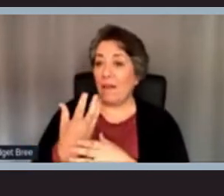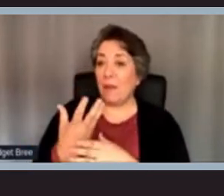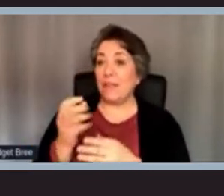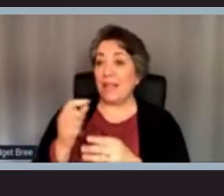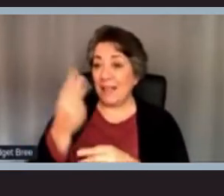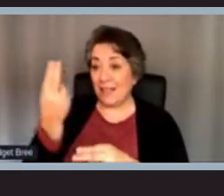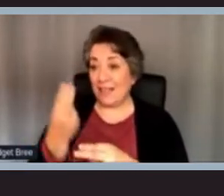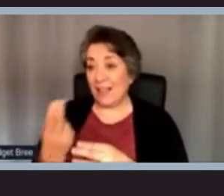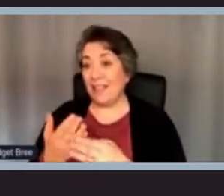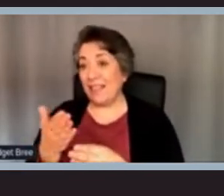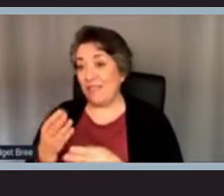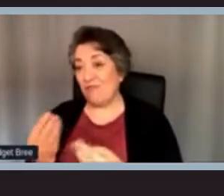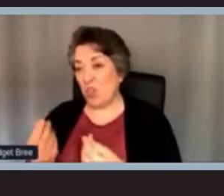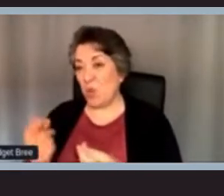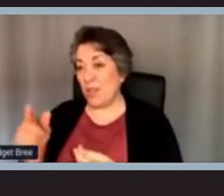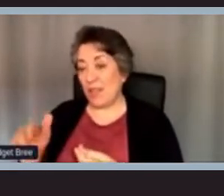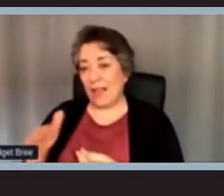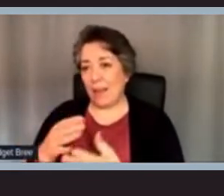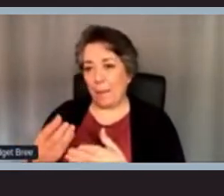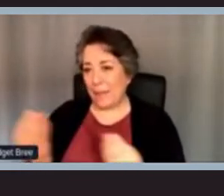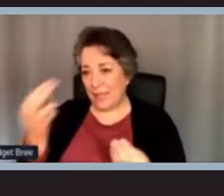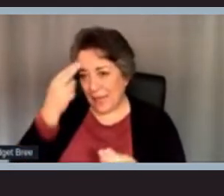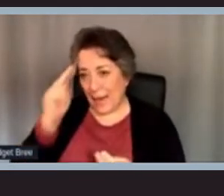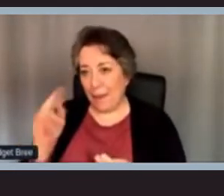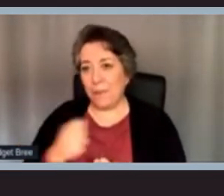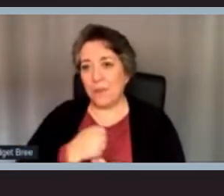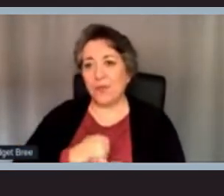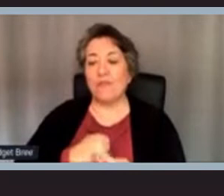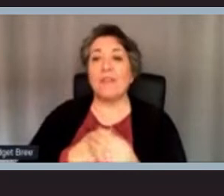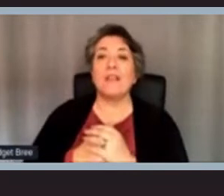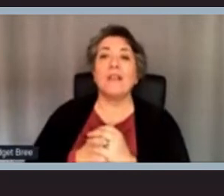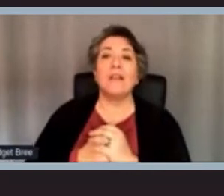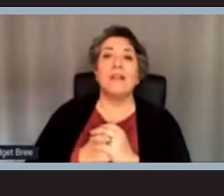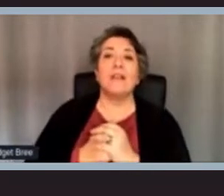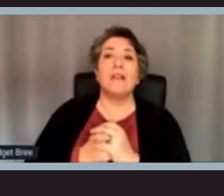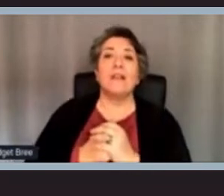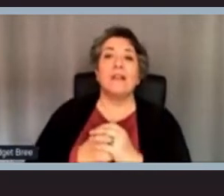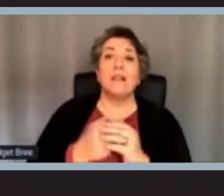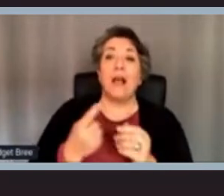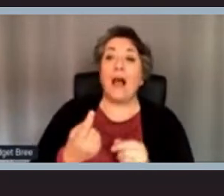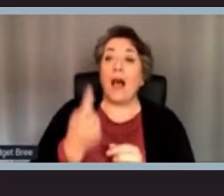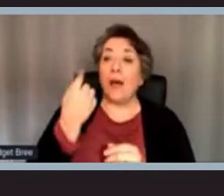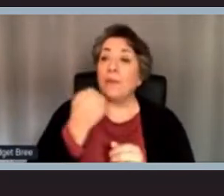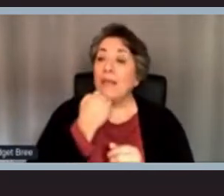My recommended way to learn about accessibility and keep up to date is through accessibility newsletters and blogs.